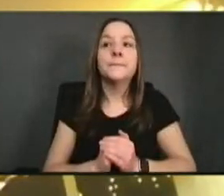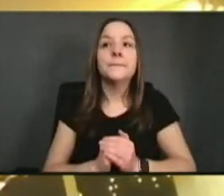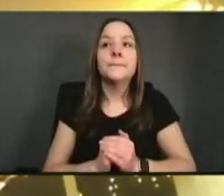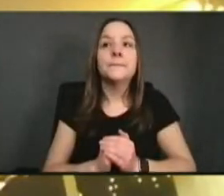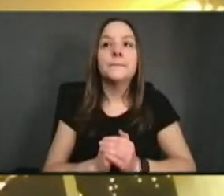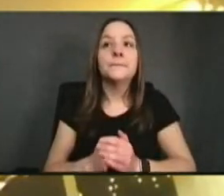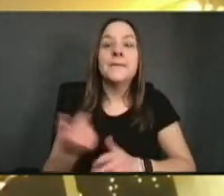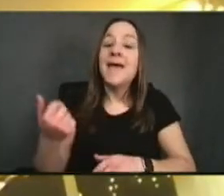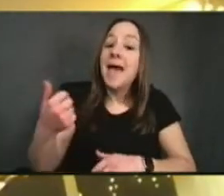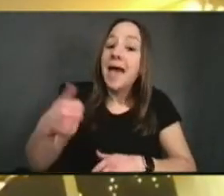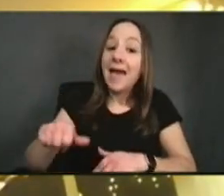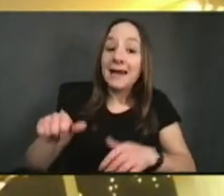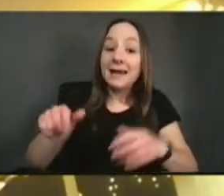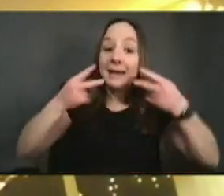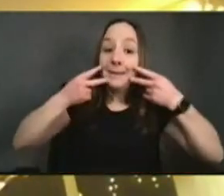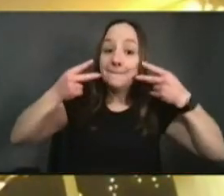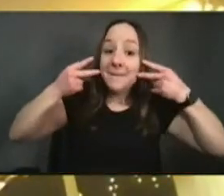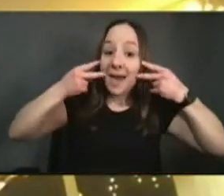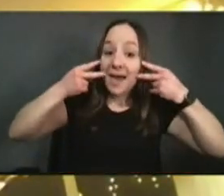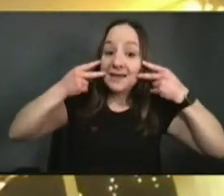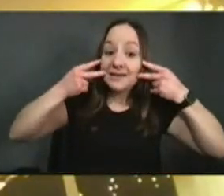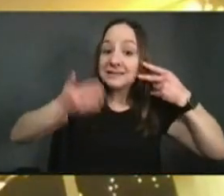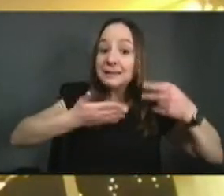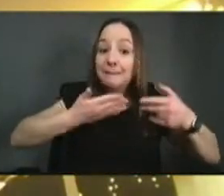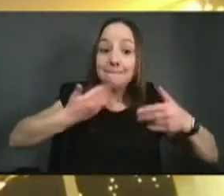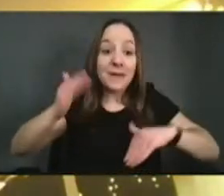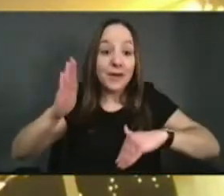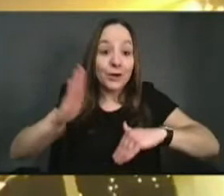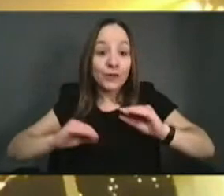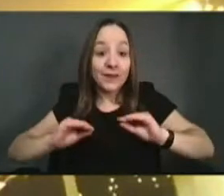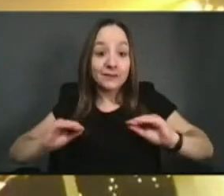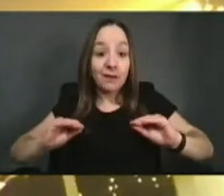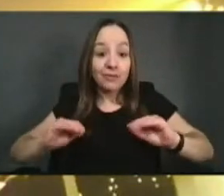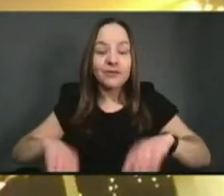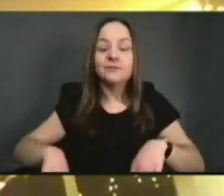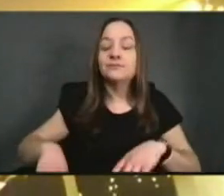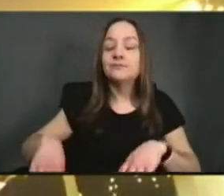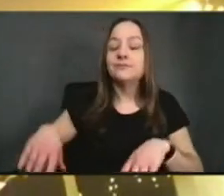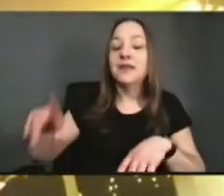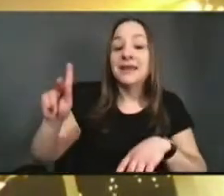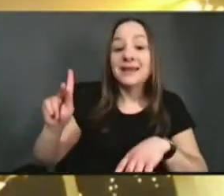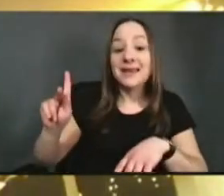hearing now, is that, um Any